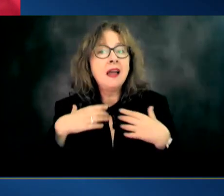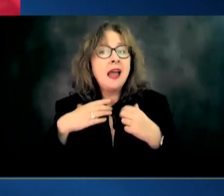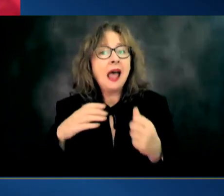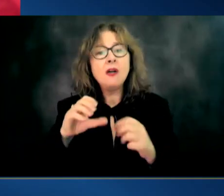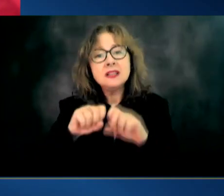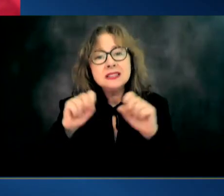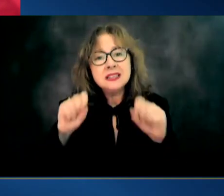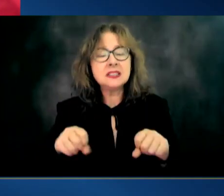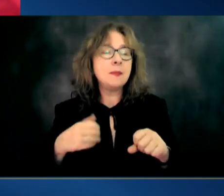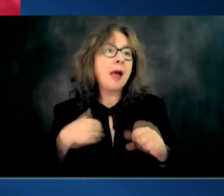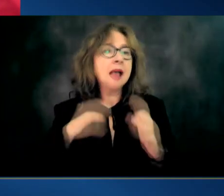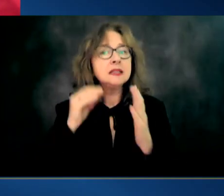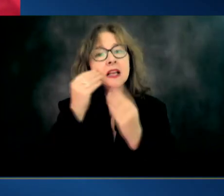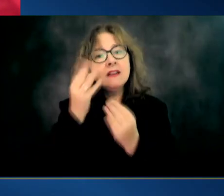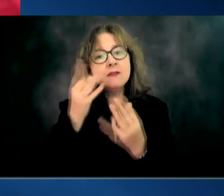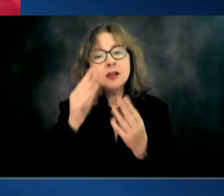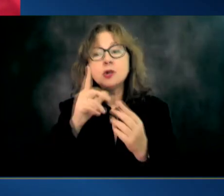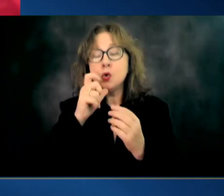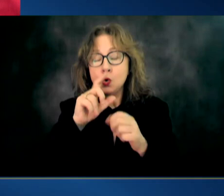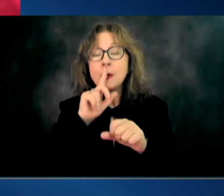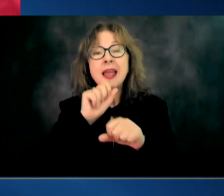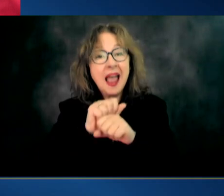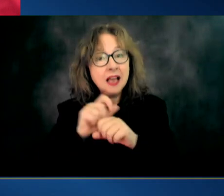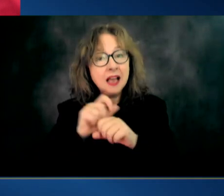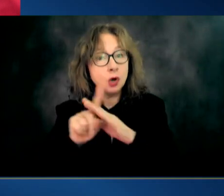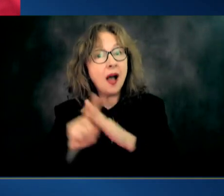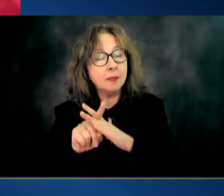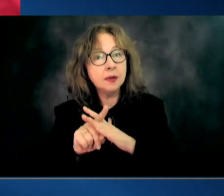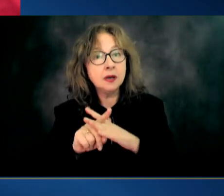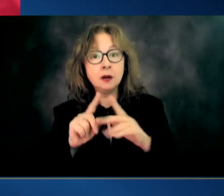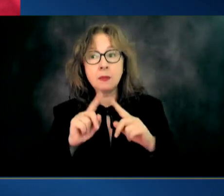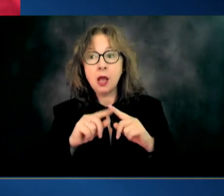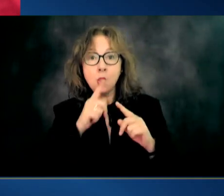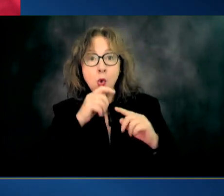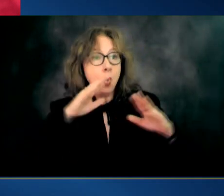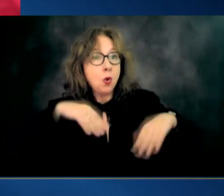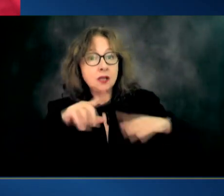who are able to access care but they don't know who they're missing. And to